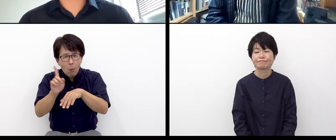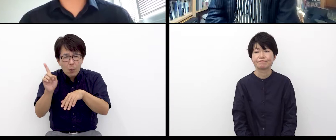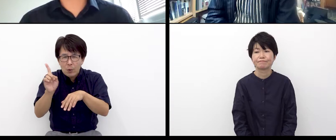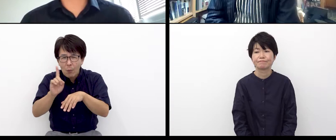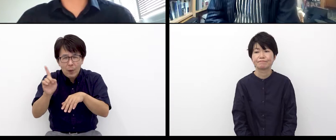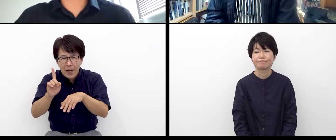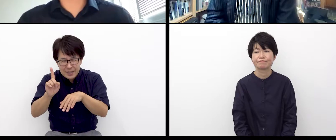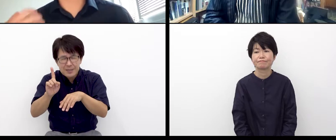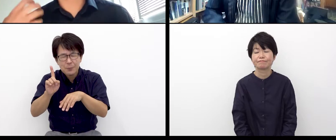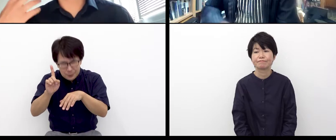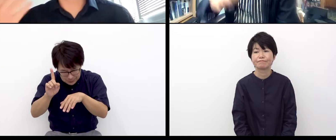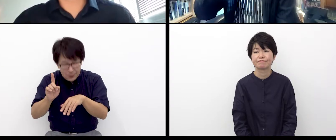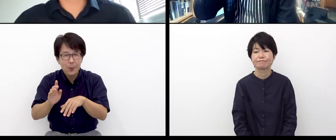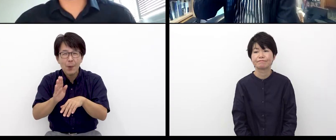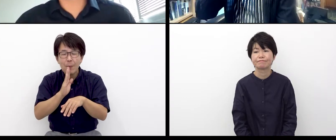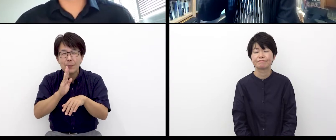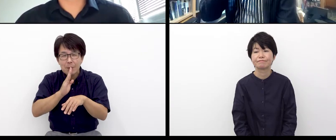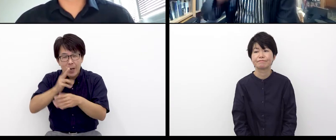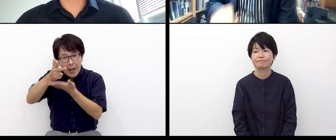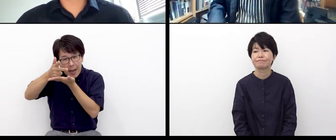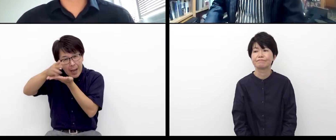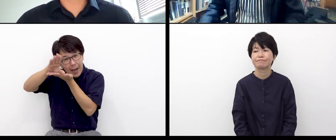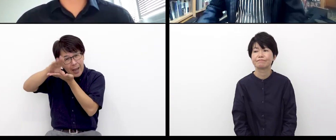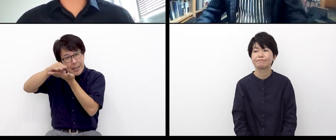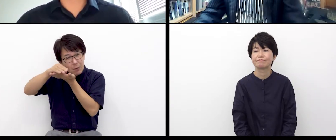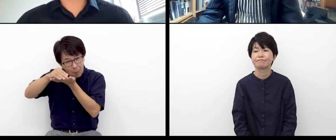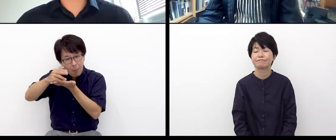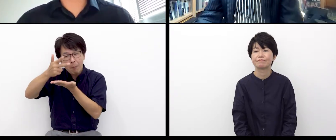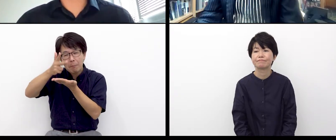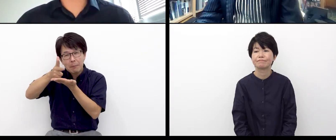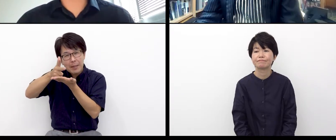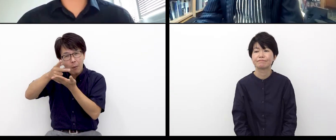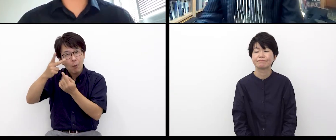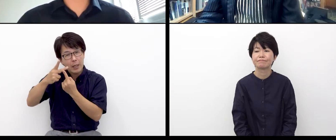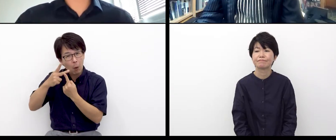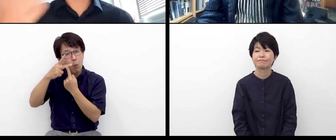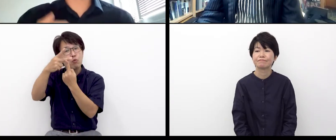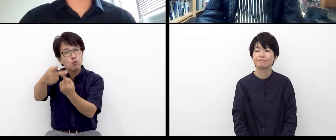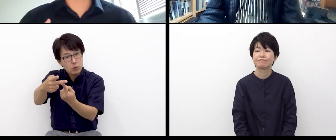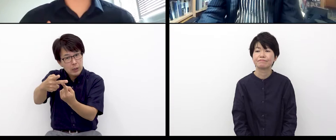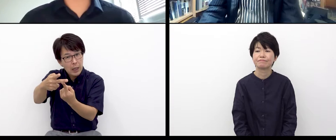whether they respond to the actual video